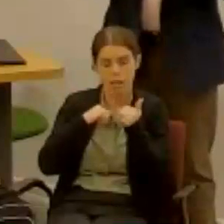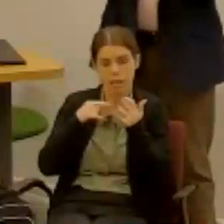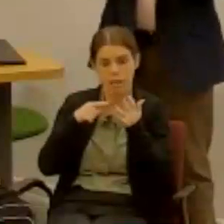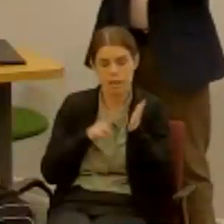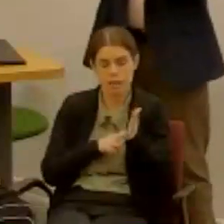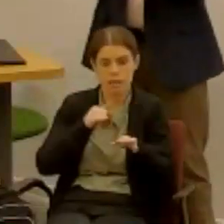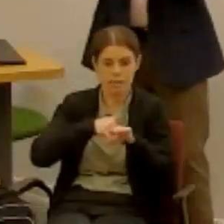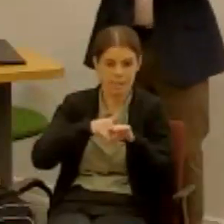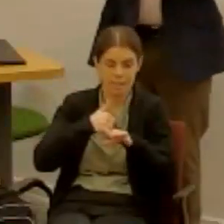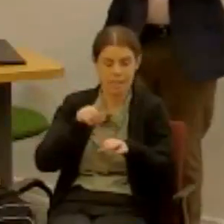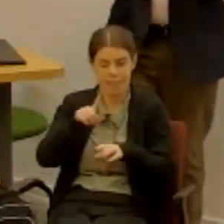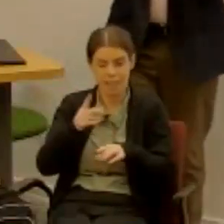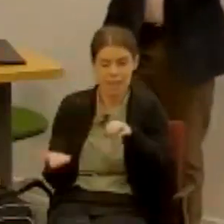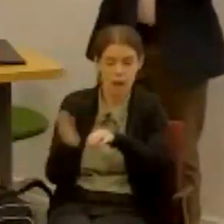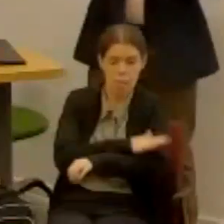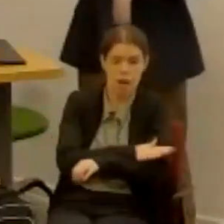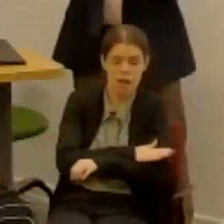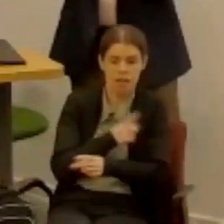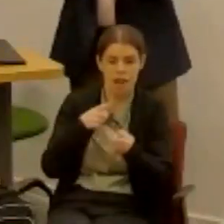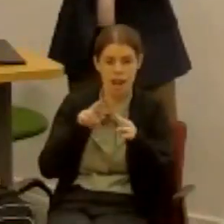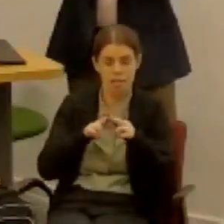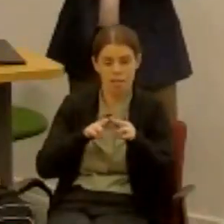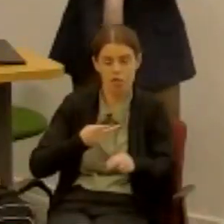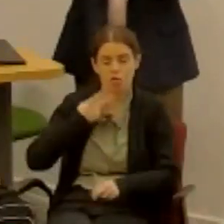So again, it comes back to repeatedly banging your head over and over again.